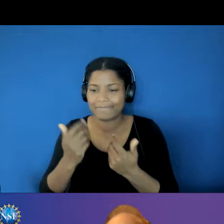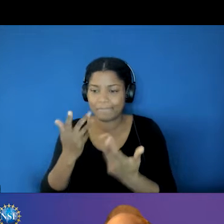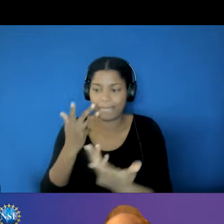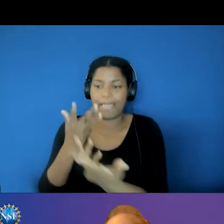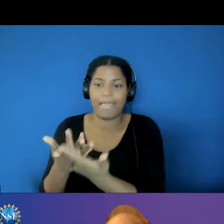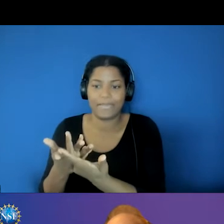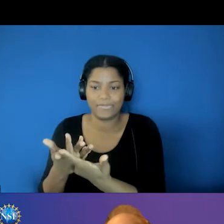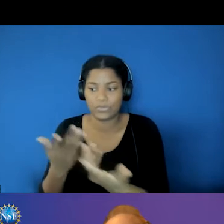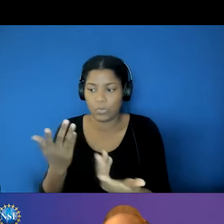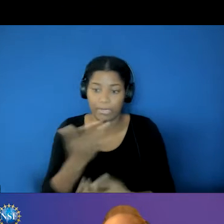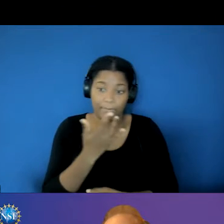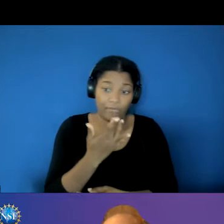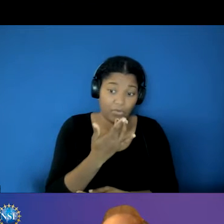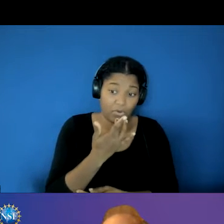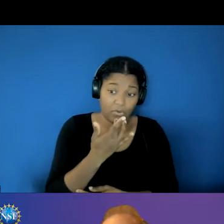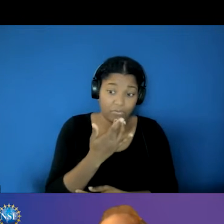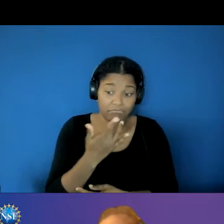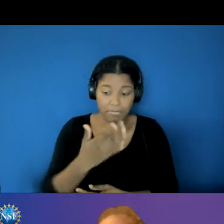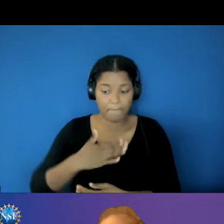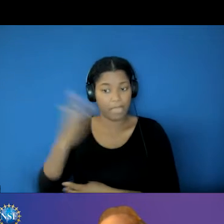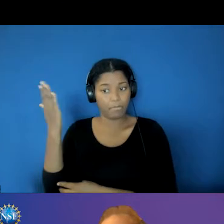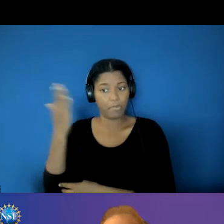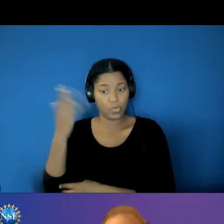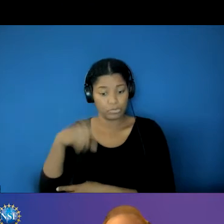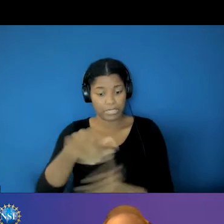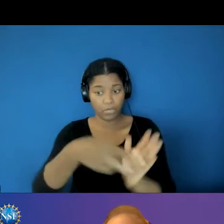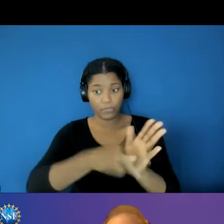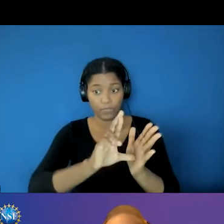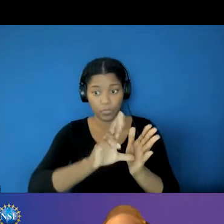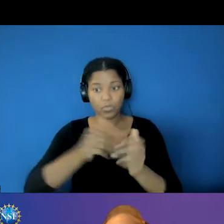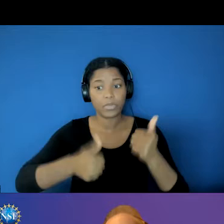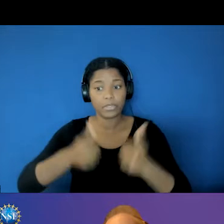you prefer to have your proposal reviewed within.